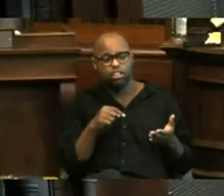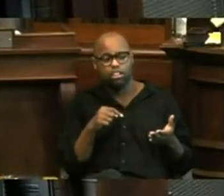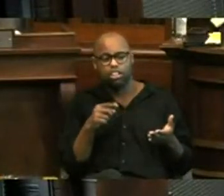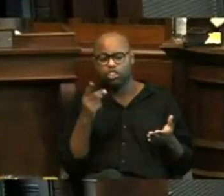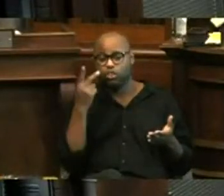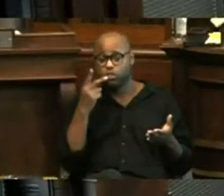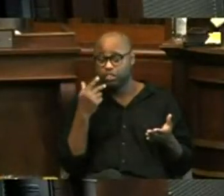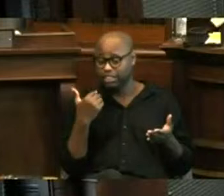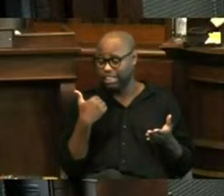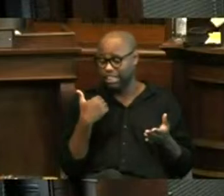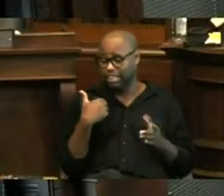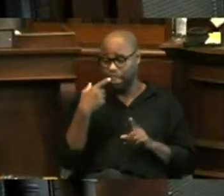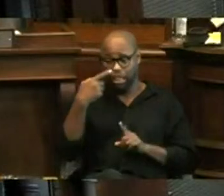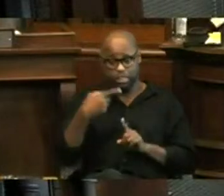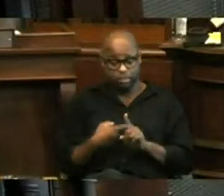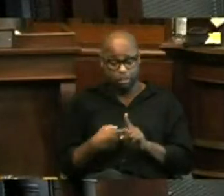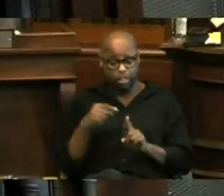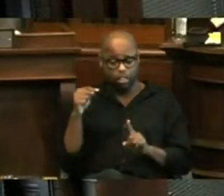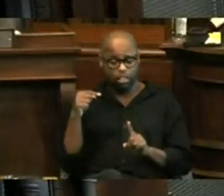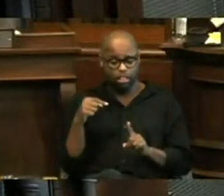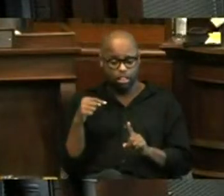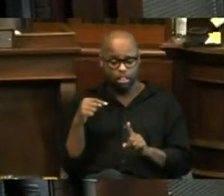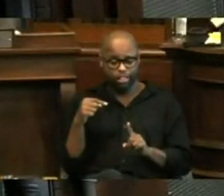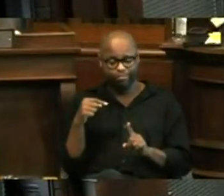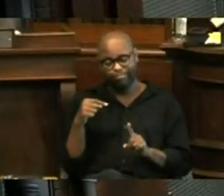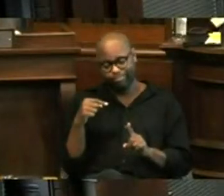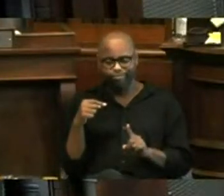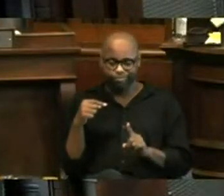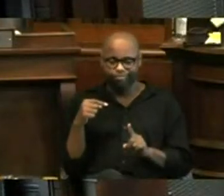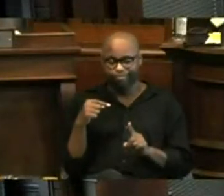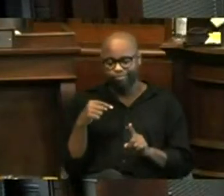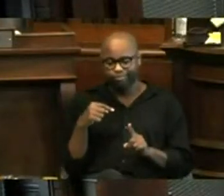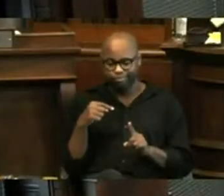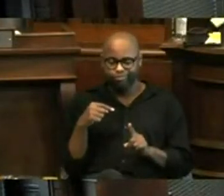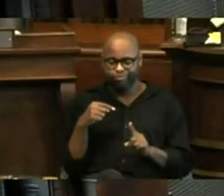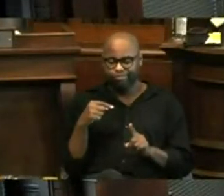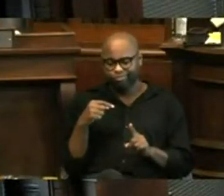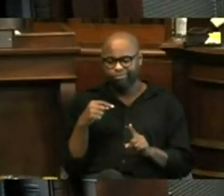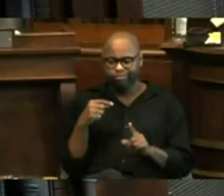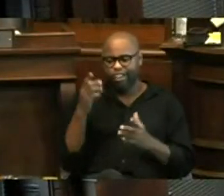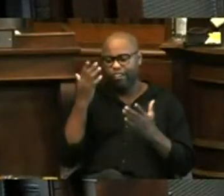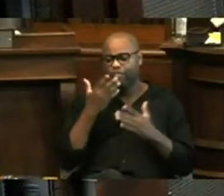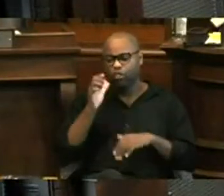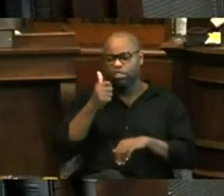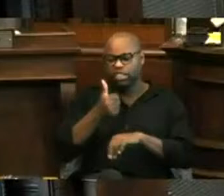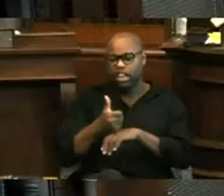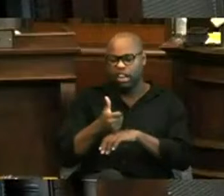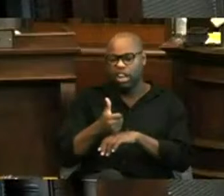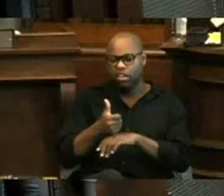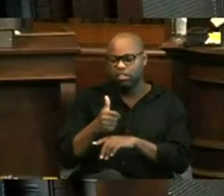particular transmittal is that when you looked at this last